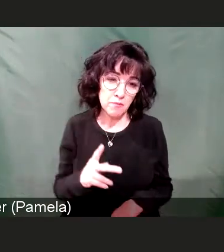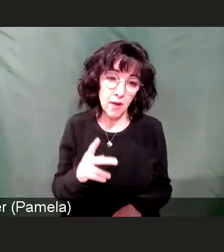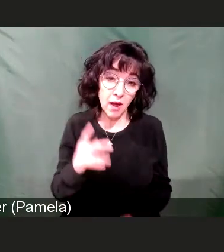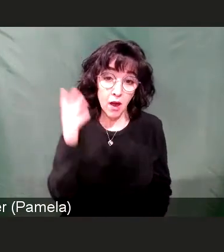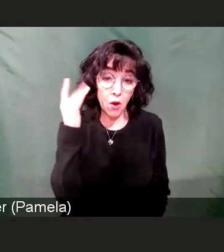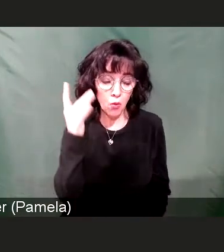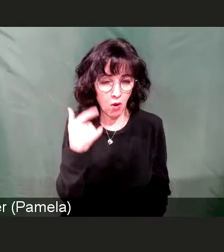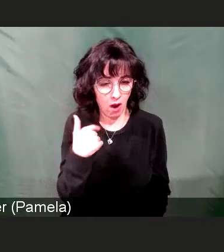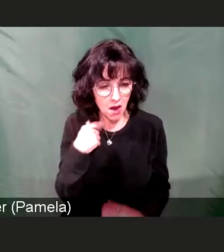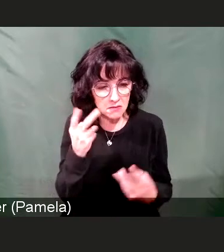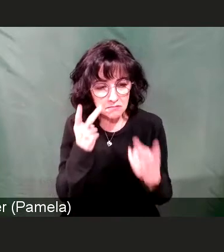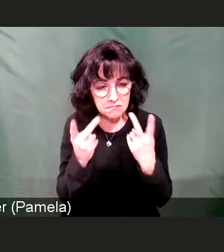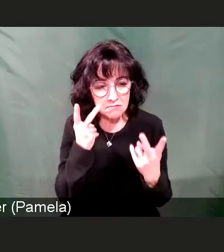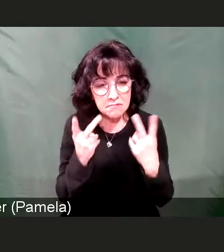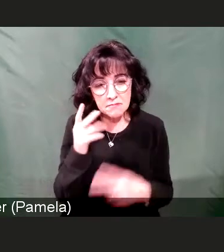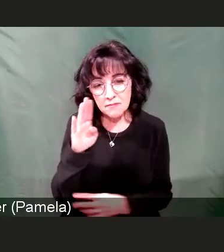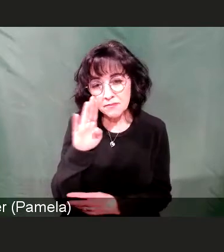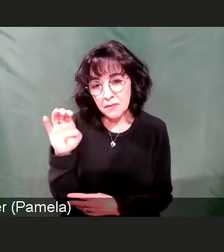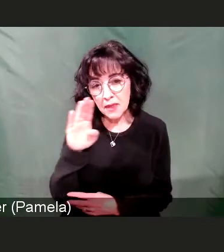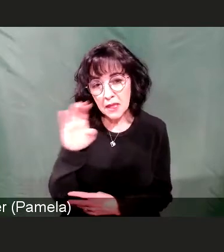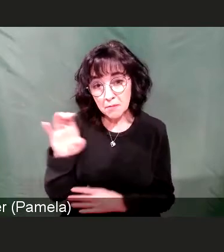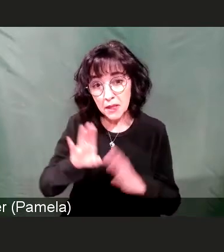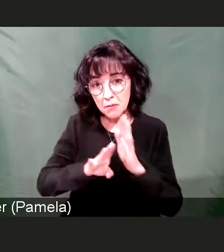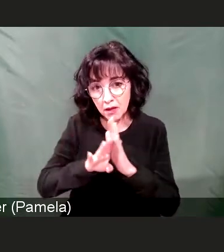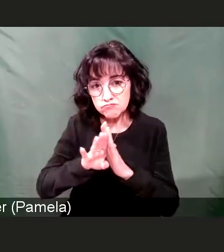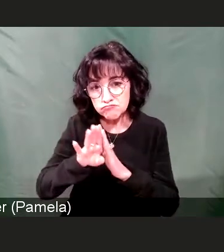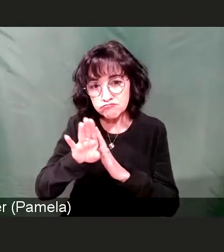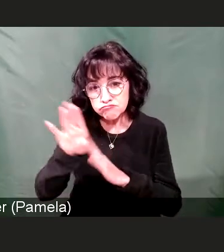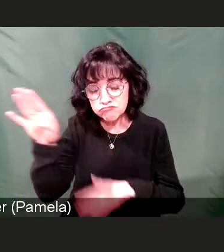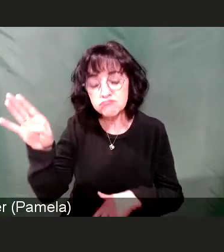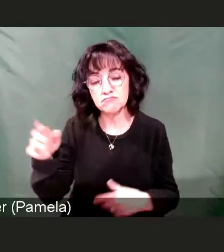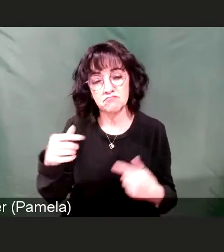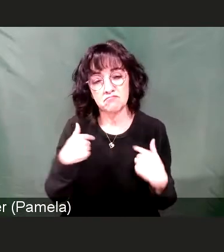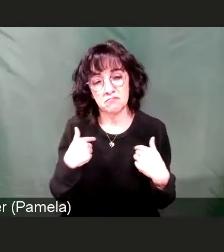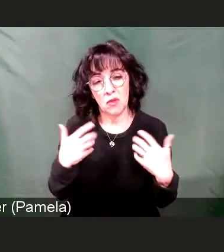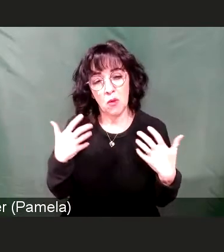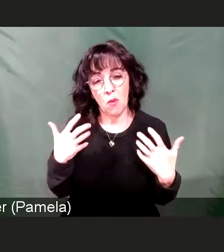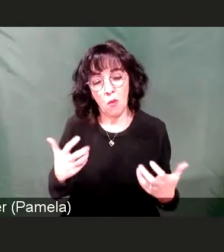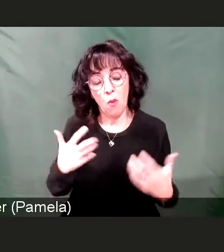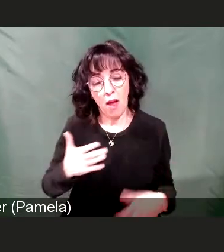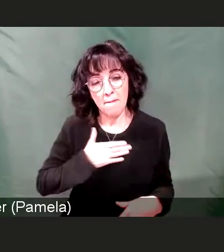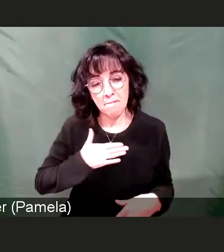and knowing that I would like to be a part of making a difference for my family, friends and neighbors.